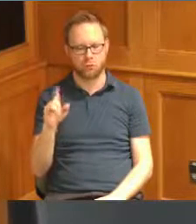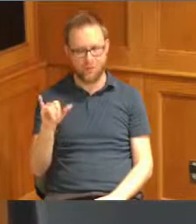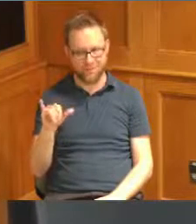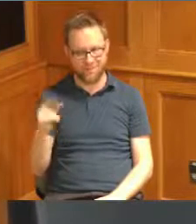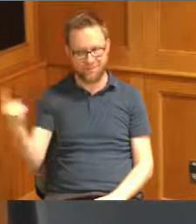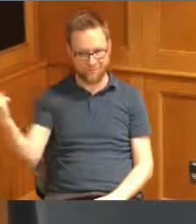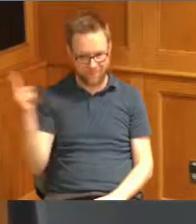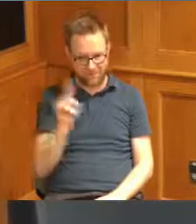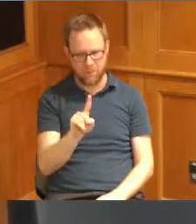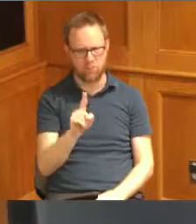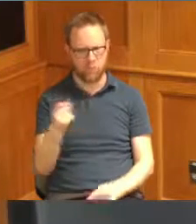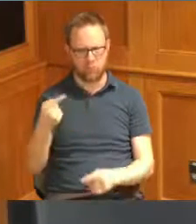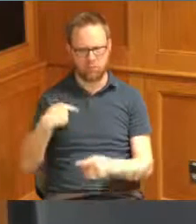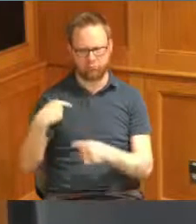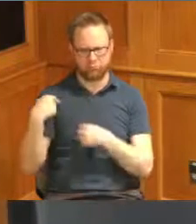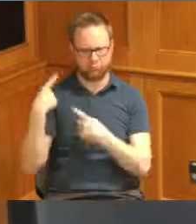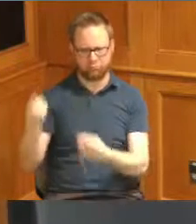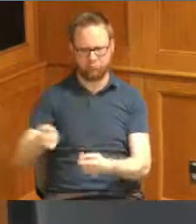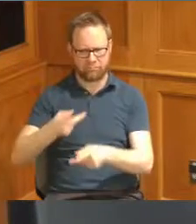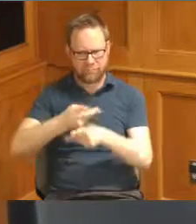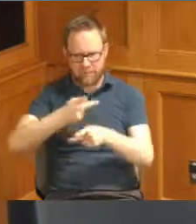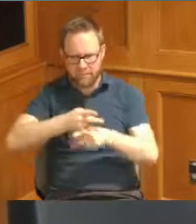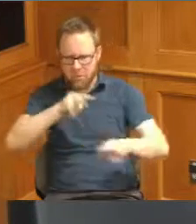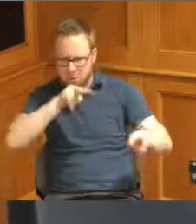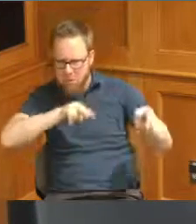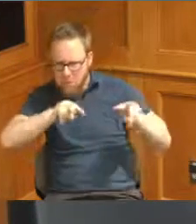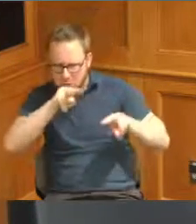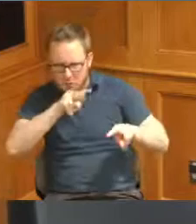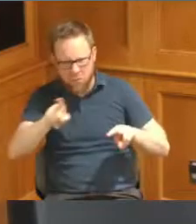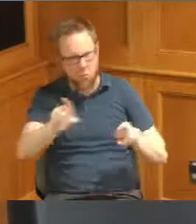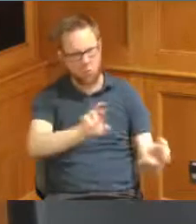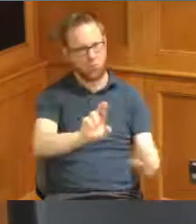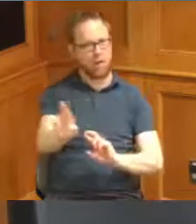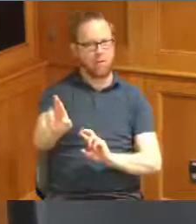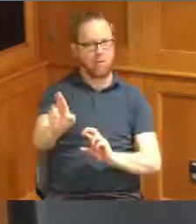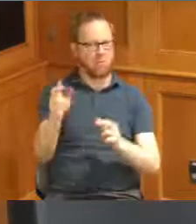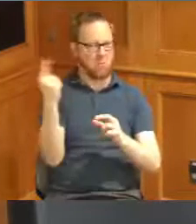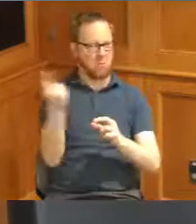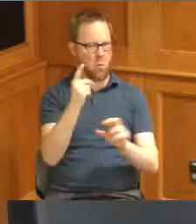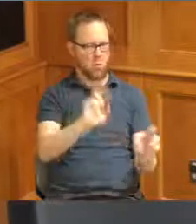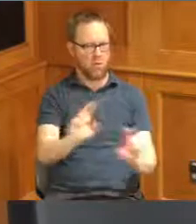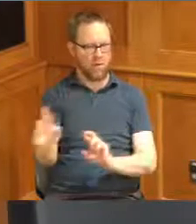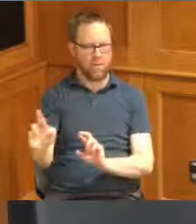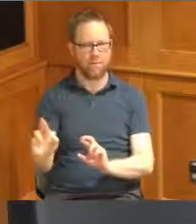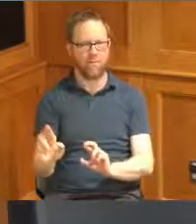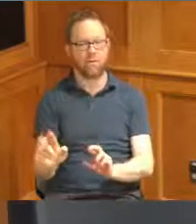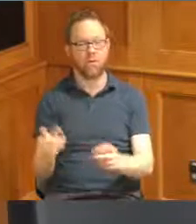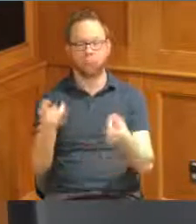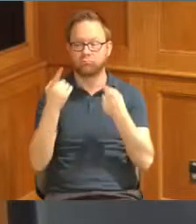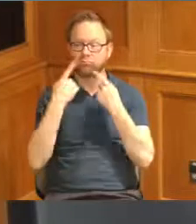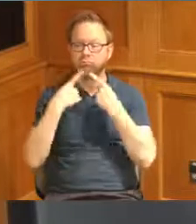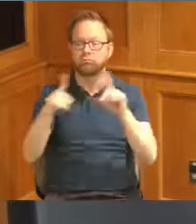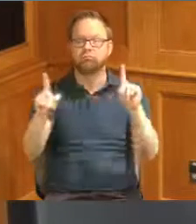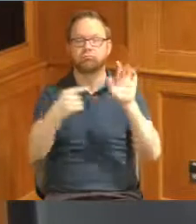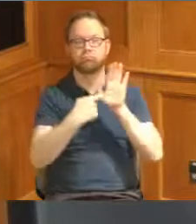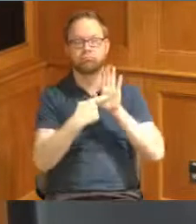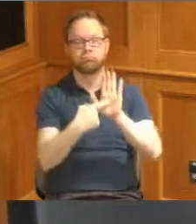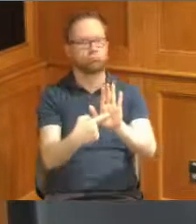he keeps us in check he stays ready so he'd have to get ready so we have a proclamation here and